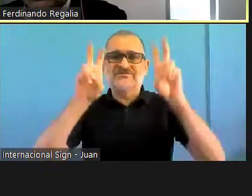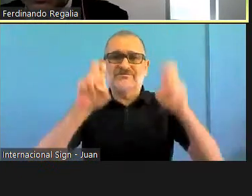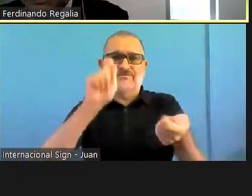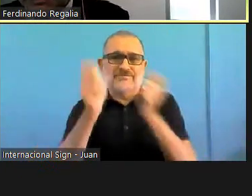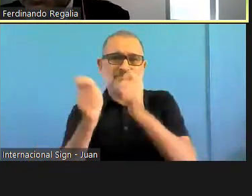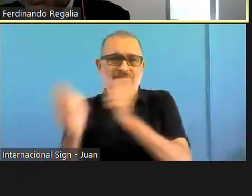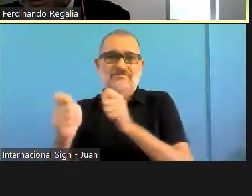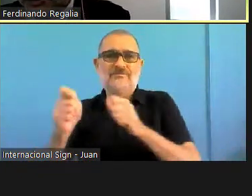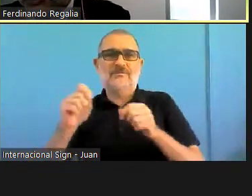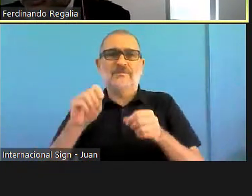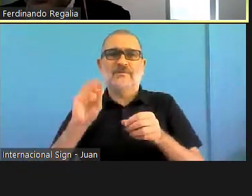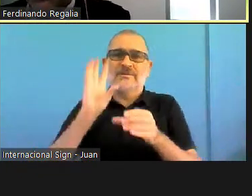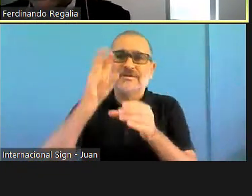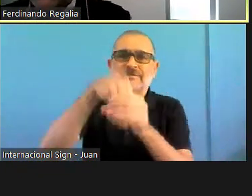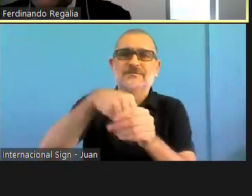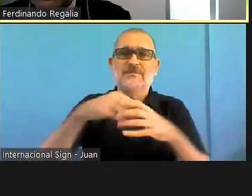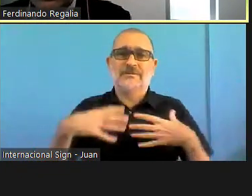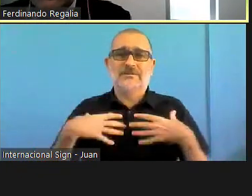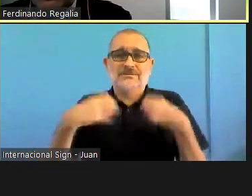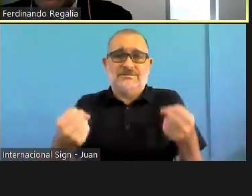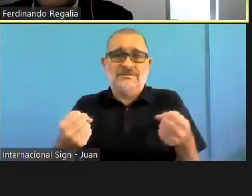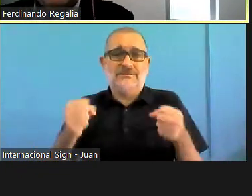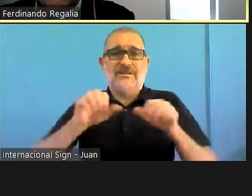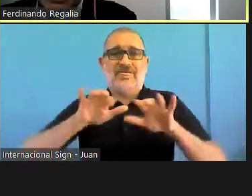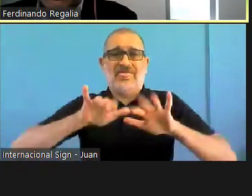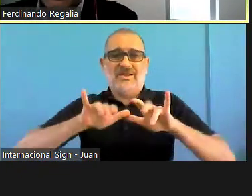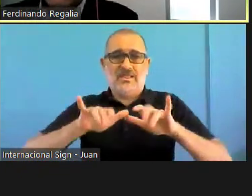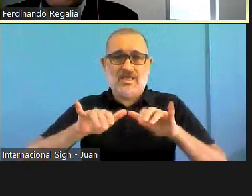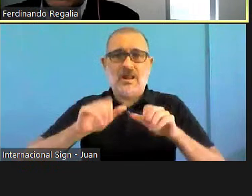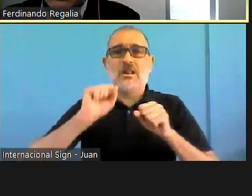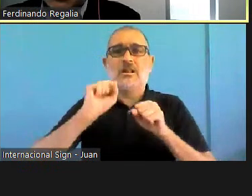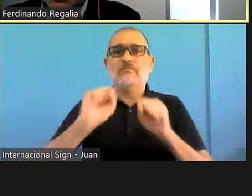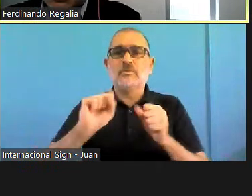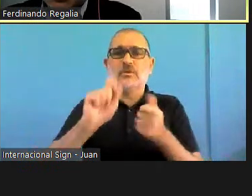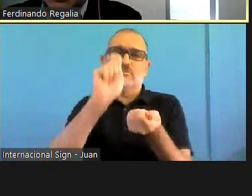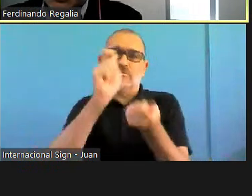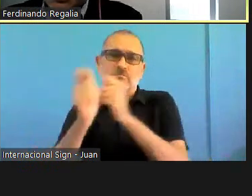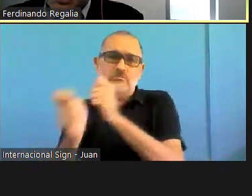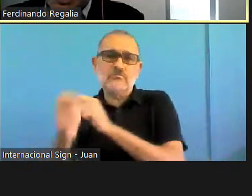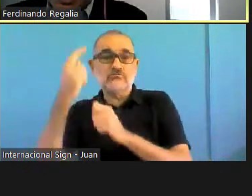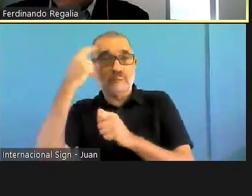the kinds of secondary prevention needed for managing NCDs.